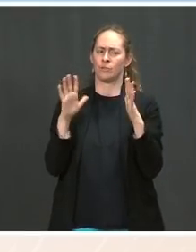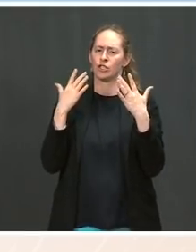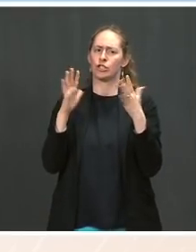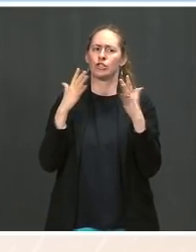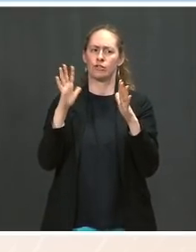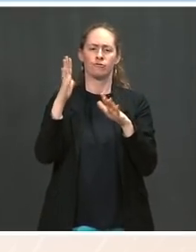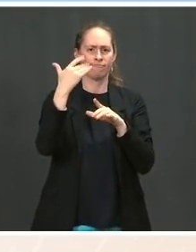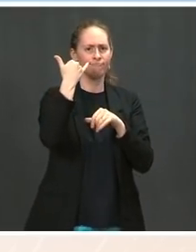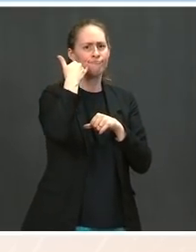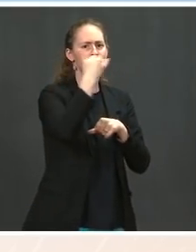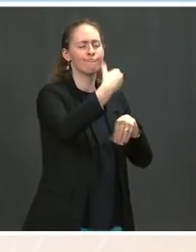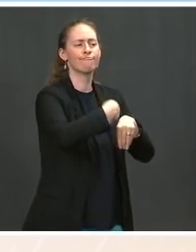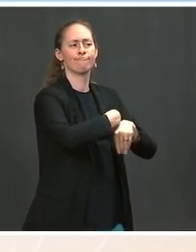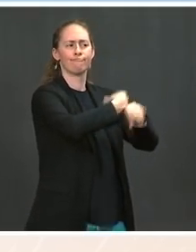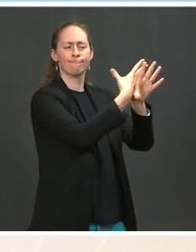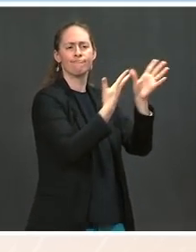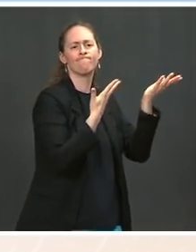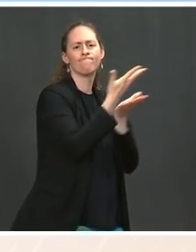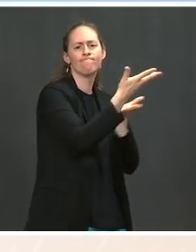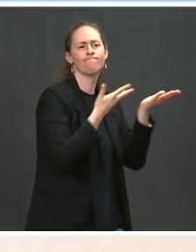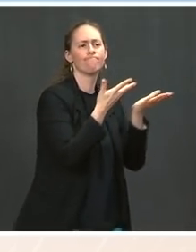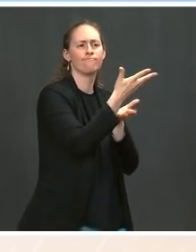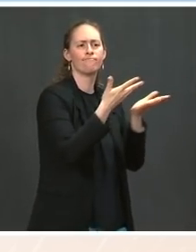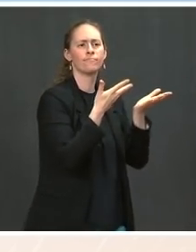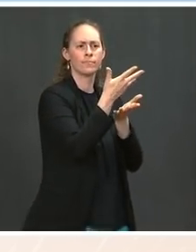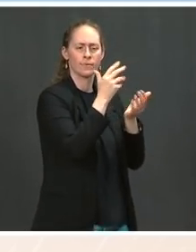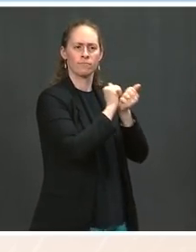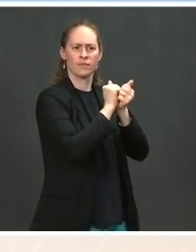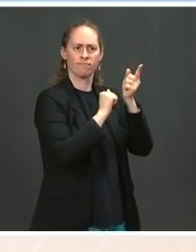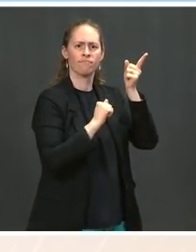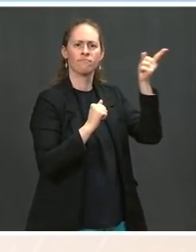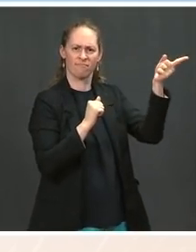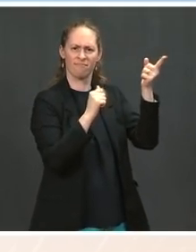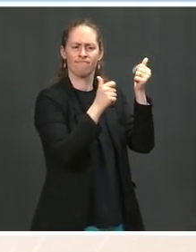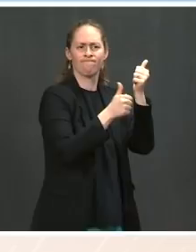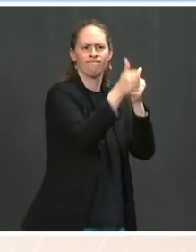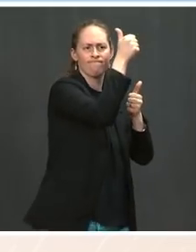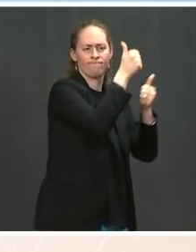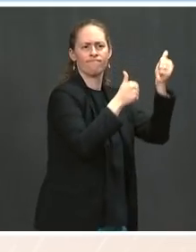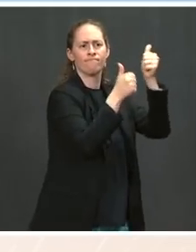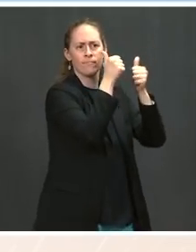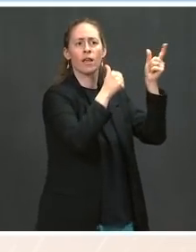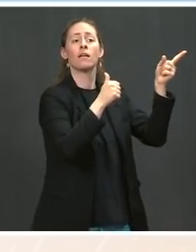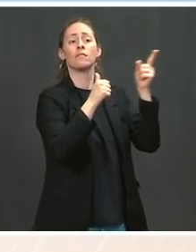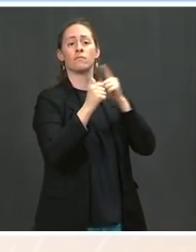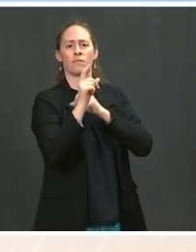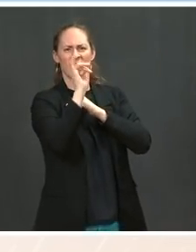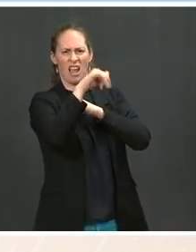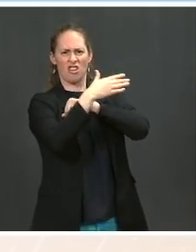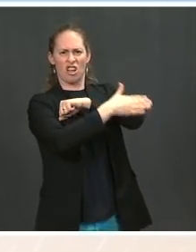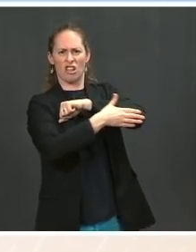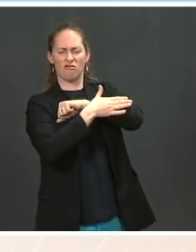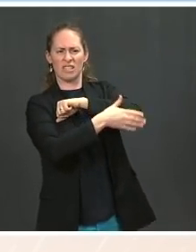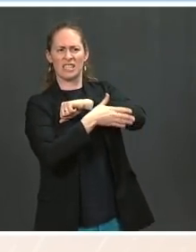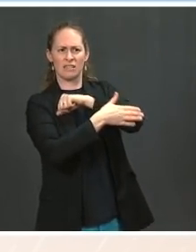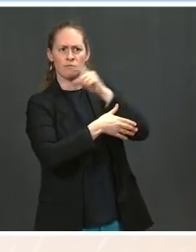as is the case in his relationships with countries where we have had difficult discussions -- where we need to have difficult discussions.